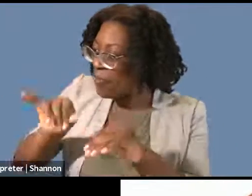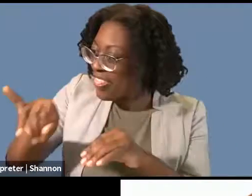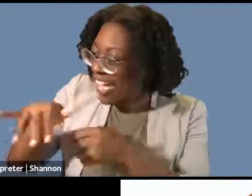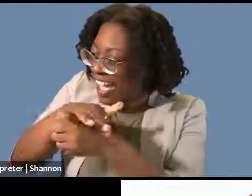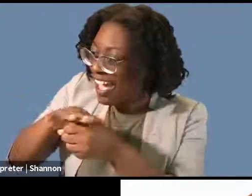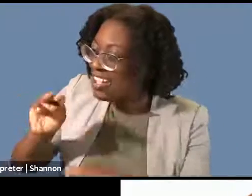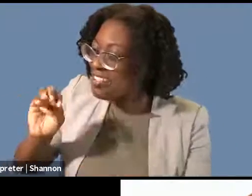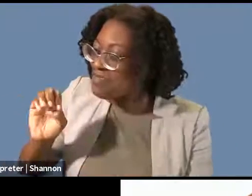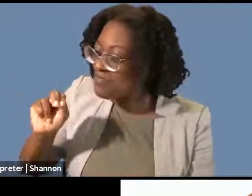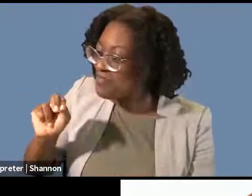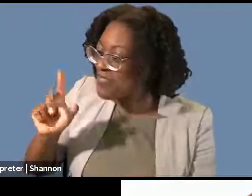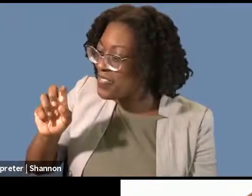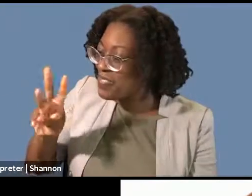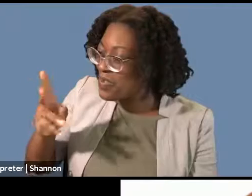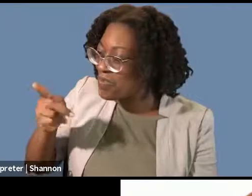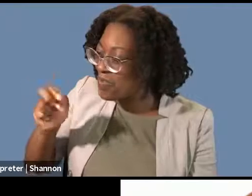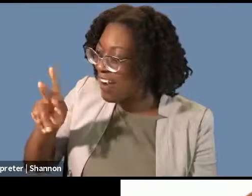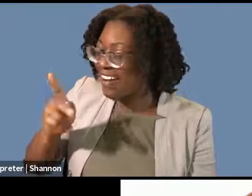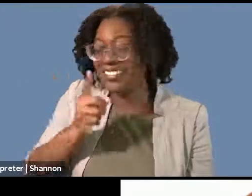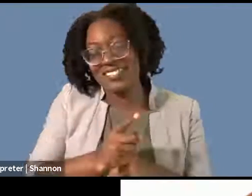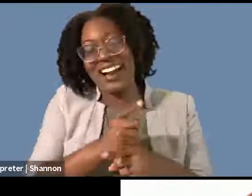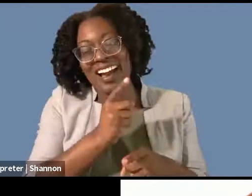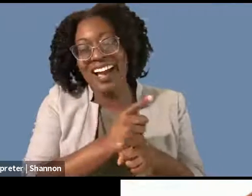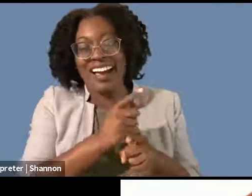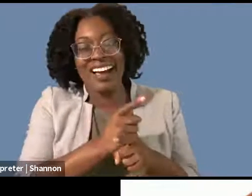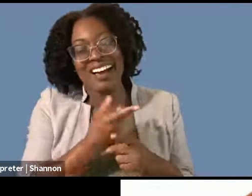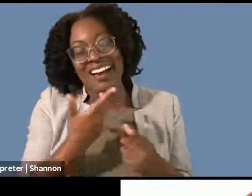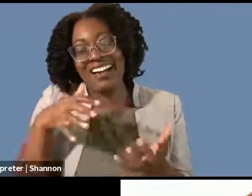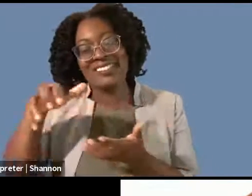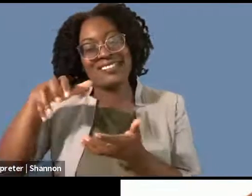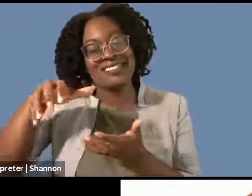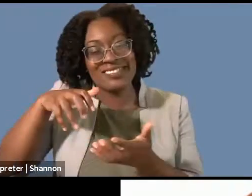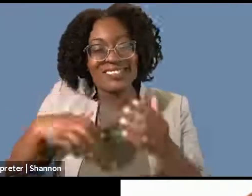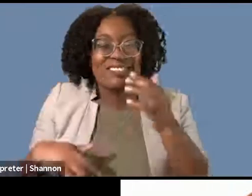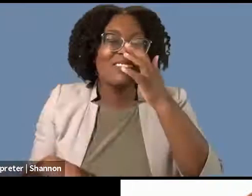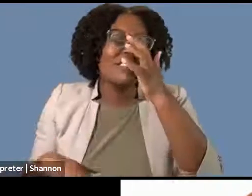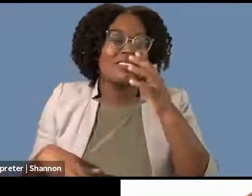The most important thing has been living close to work and this is really close to Menlo College and